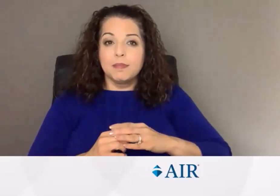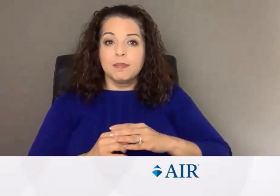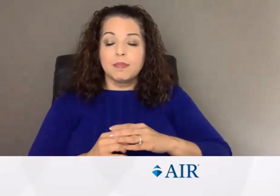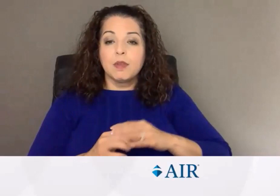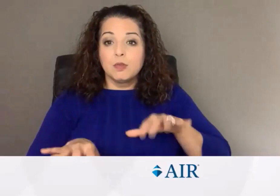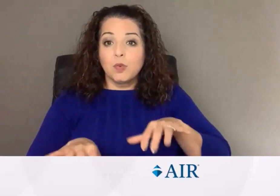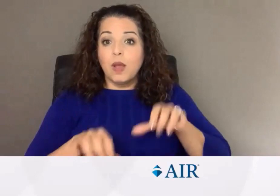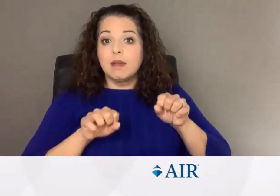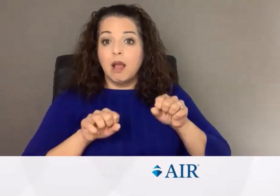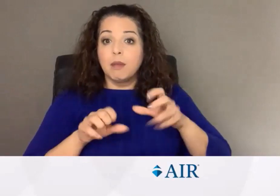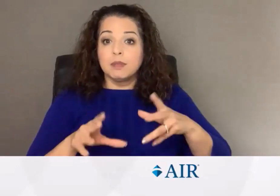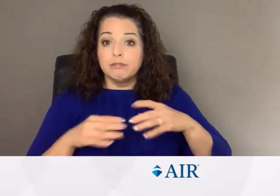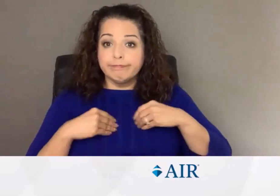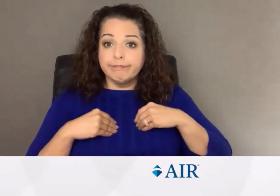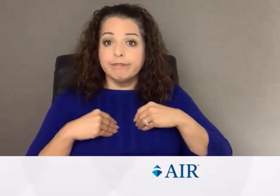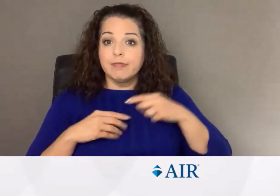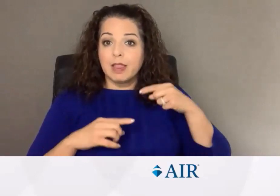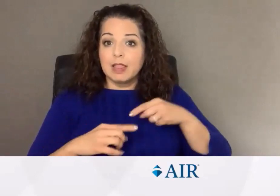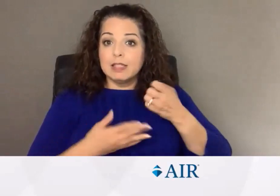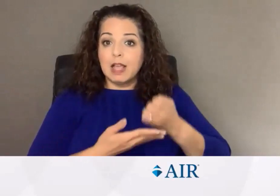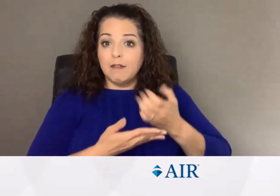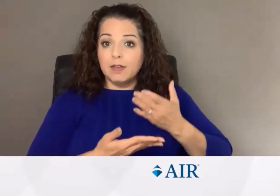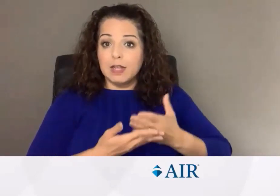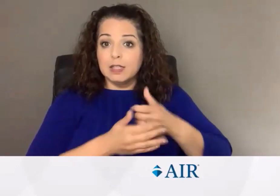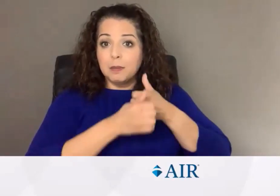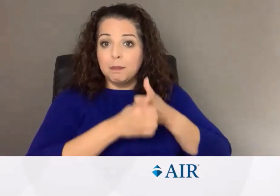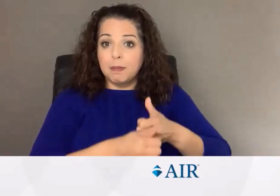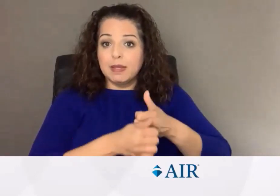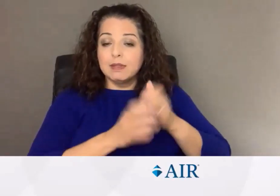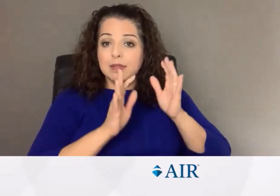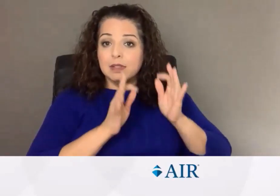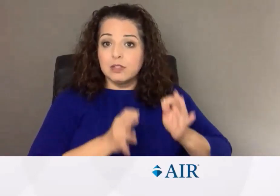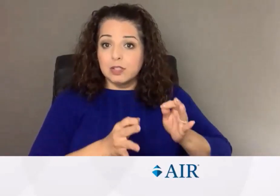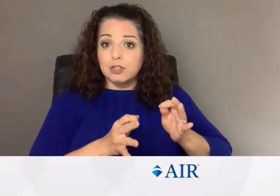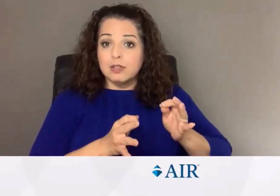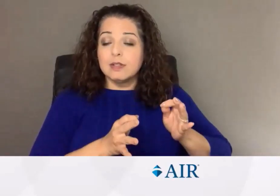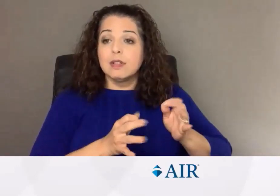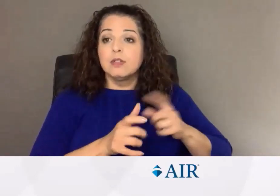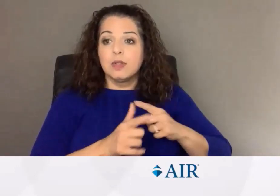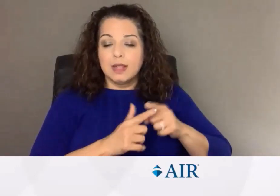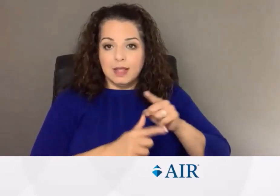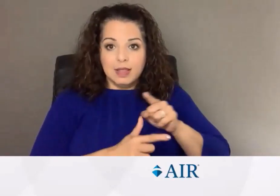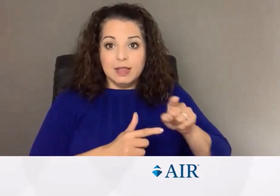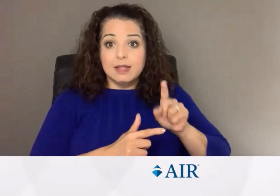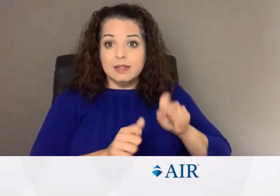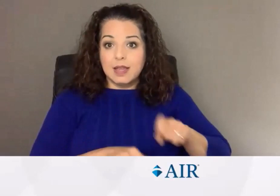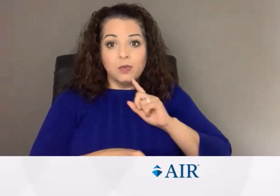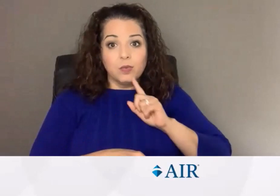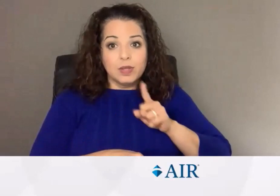evidence-based decisions. So this can really prioritize and help